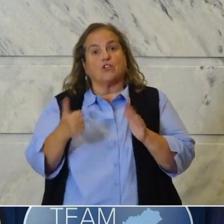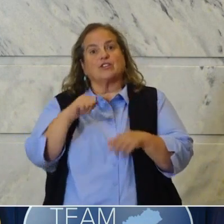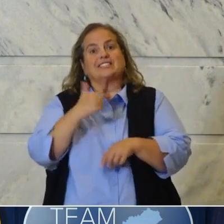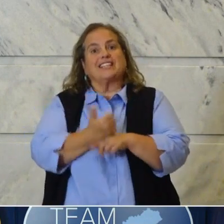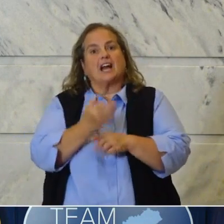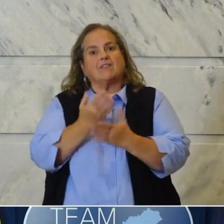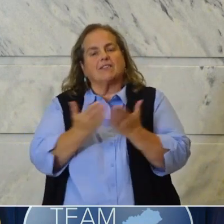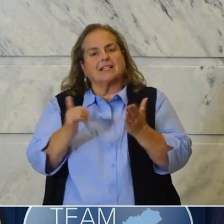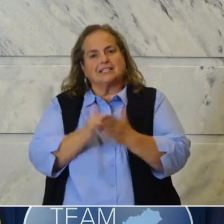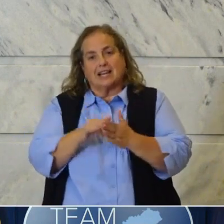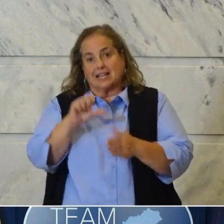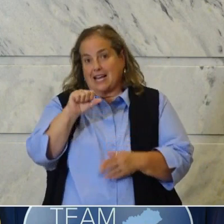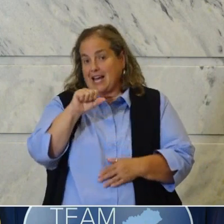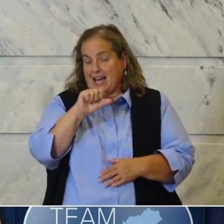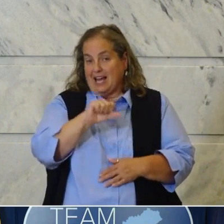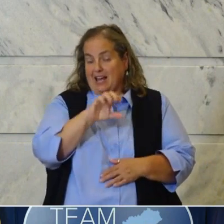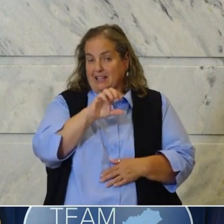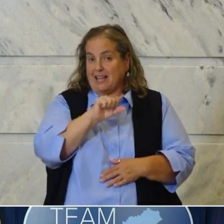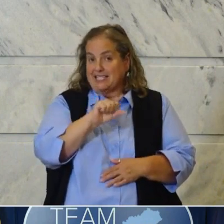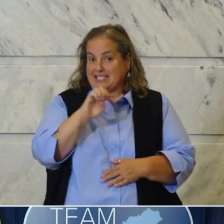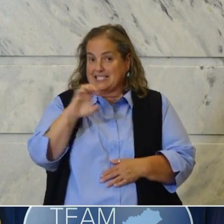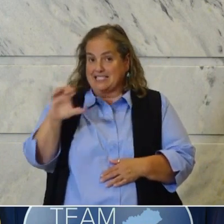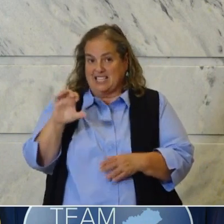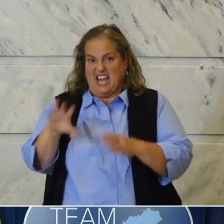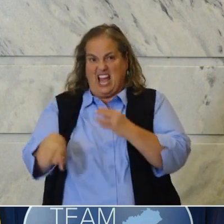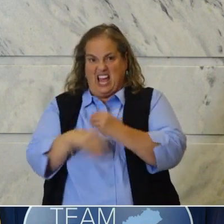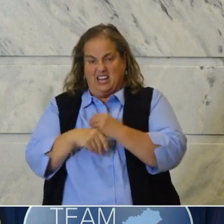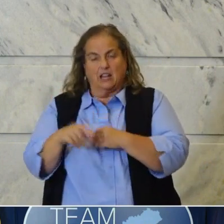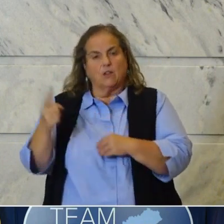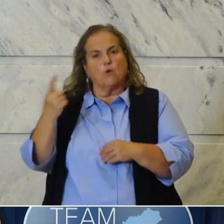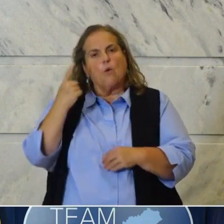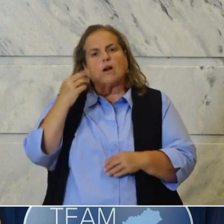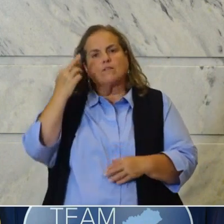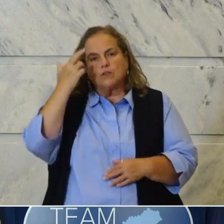recently, and it's because of S. This is probably the reason that the Pac 12